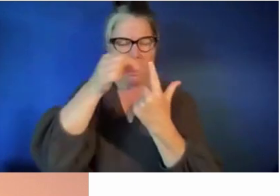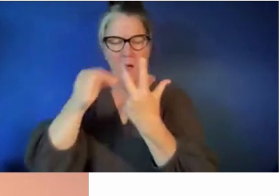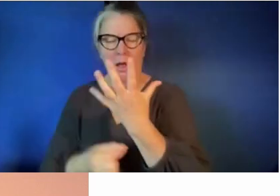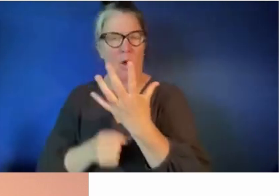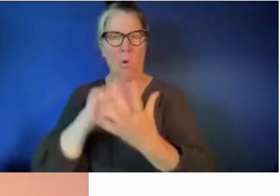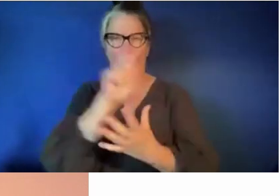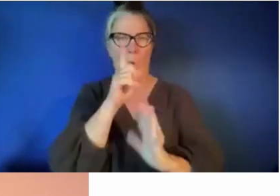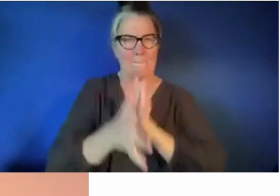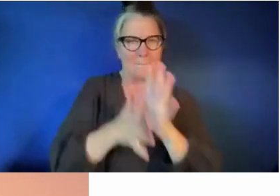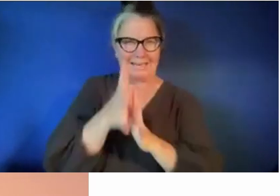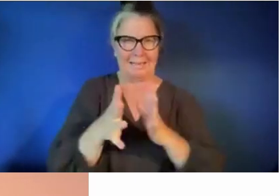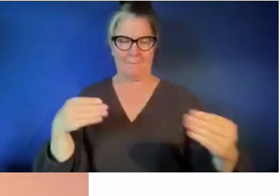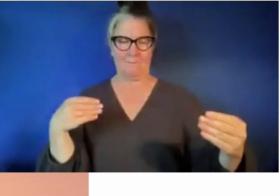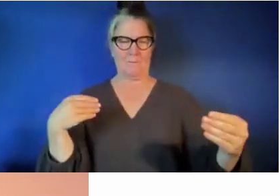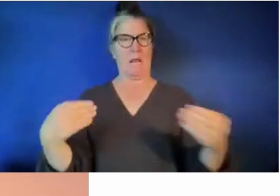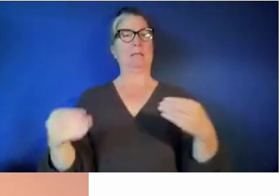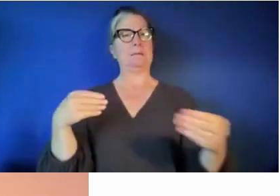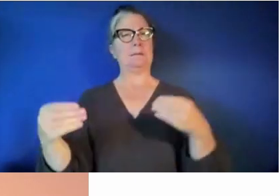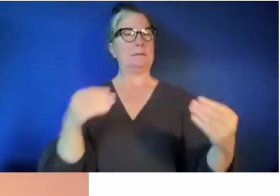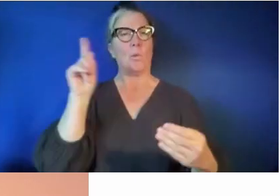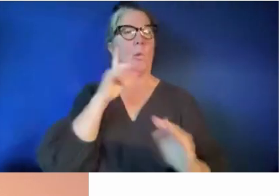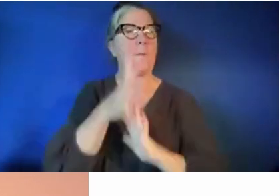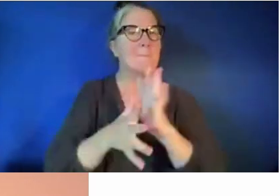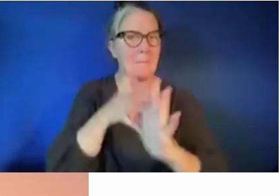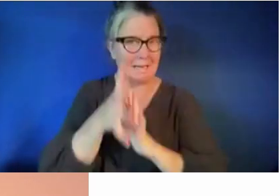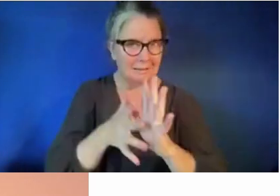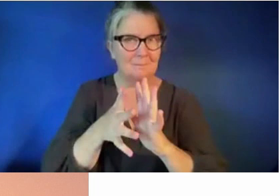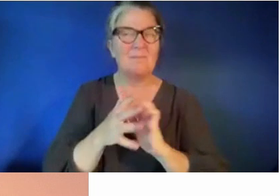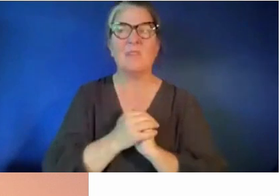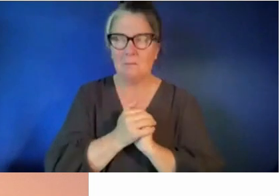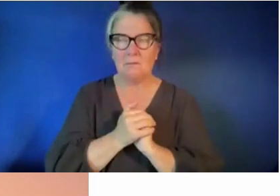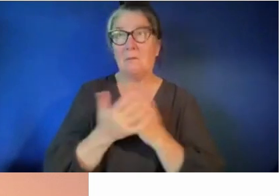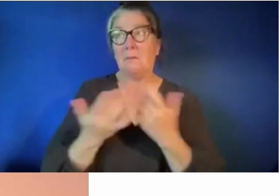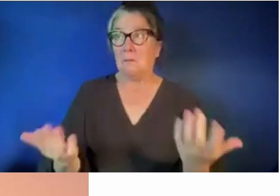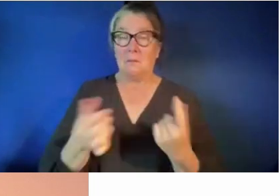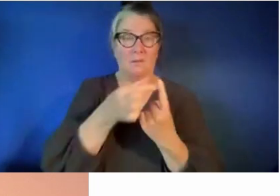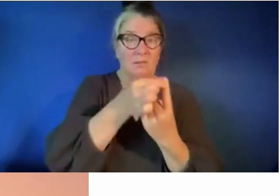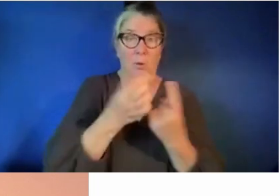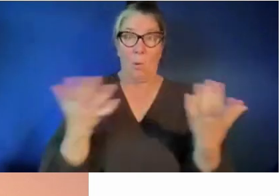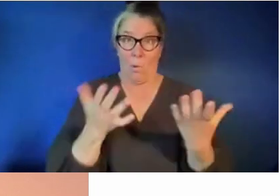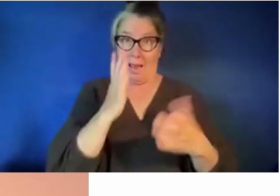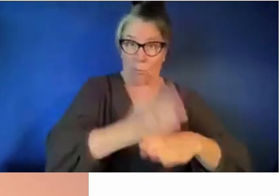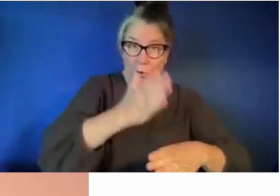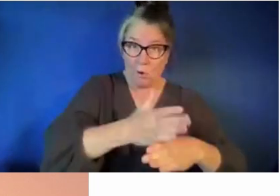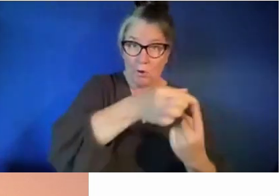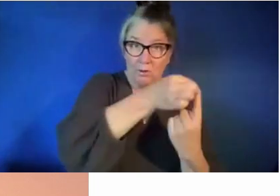particularly in a post-COVID era. So flexibility in terms of thinking about location, flexibility in terms of thinking about hours,